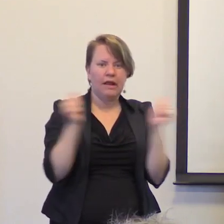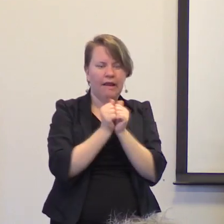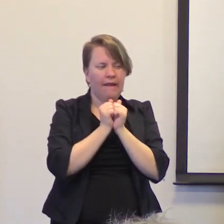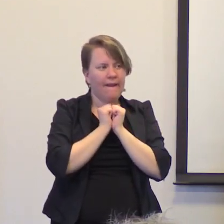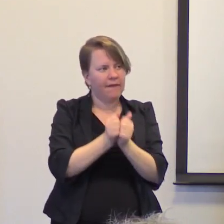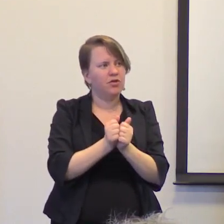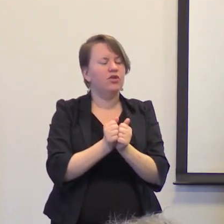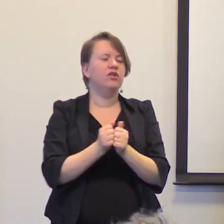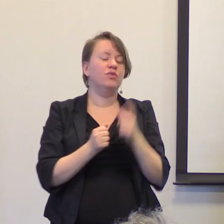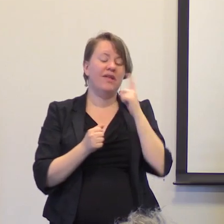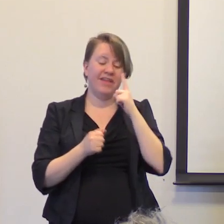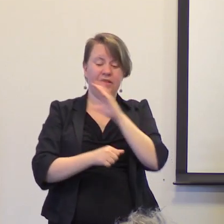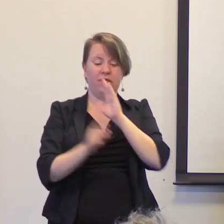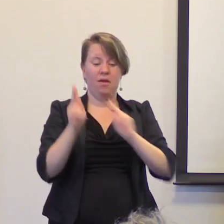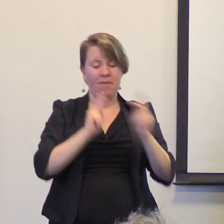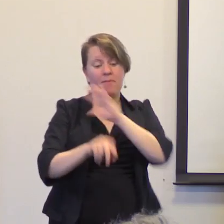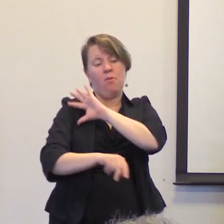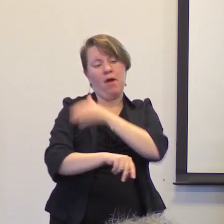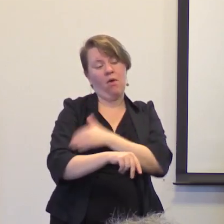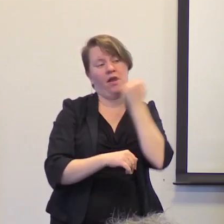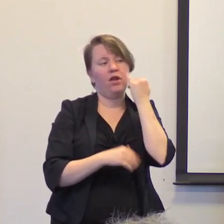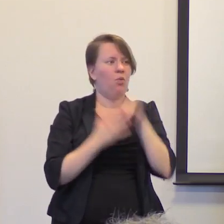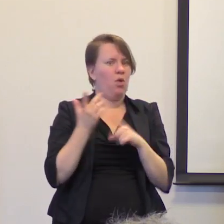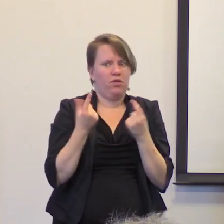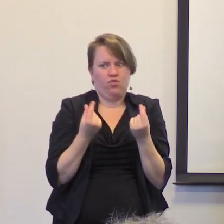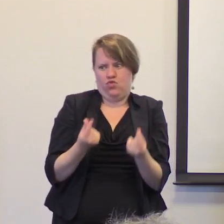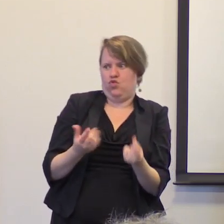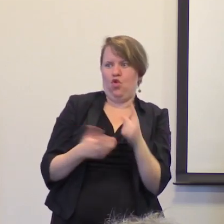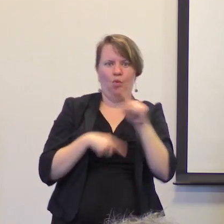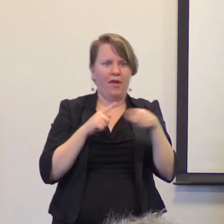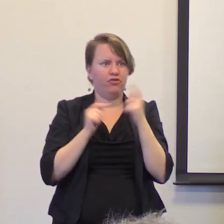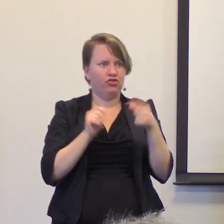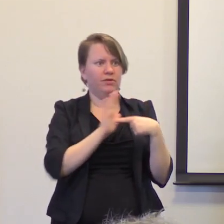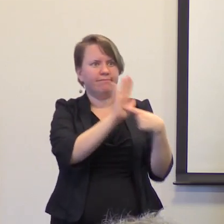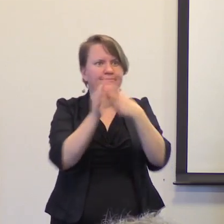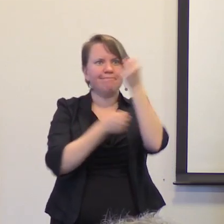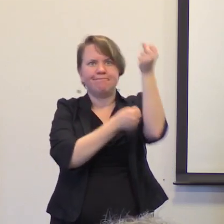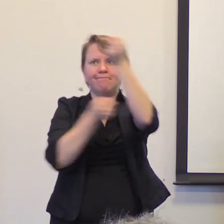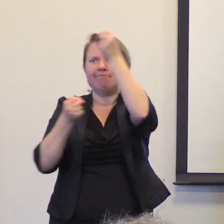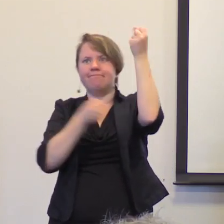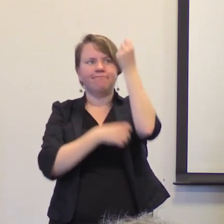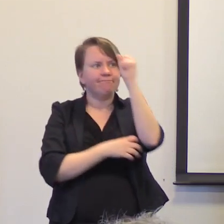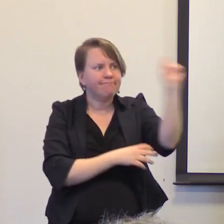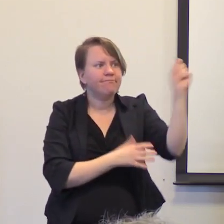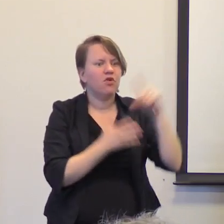I think the People Power idea ... What can people do? When should you be demonstrating out in the street? What are the petitions you should be signing?